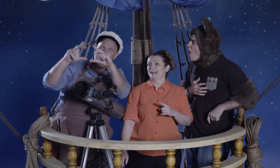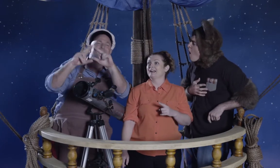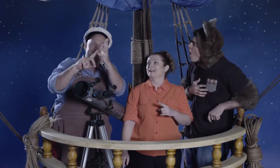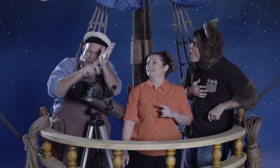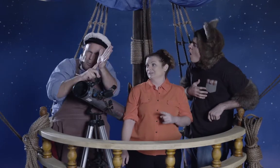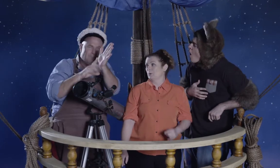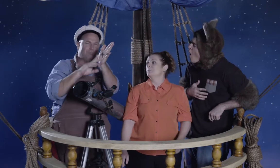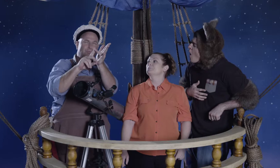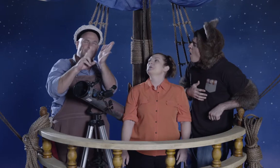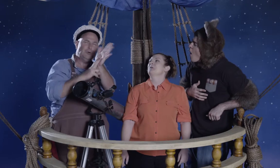Ahh!